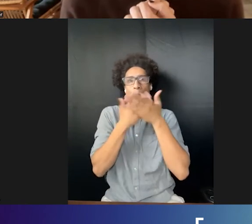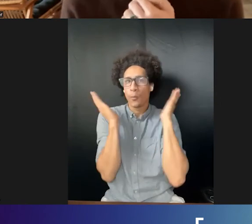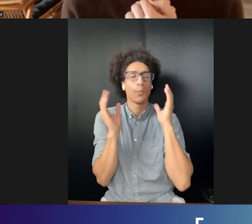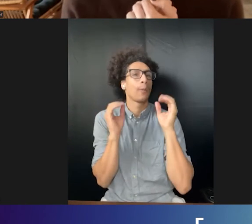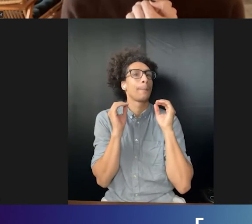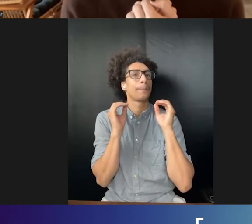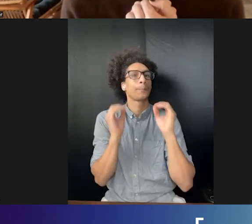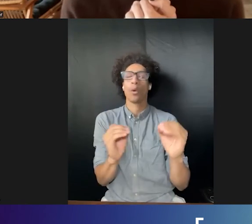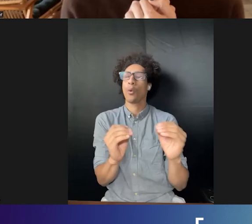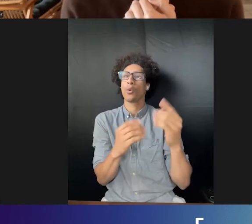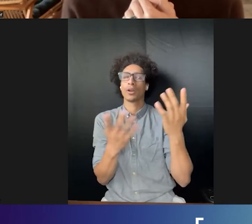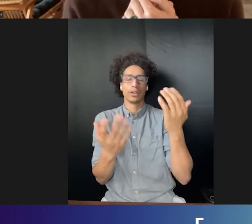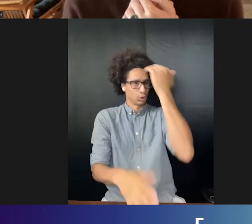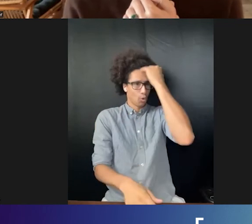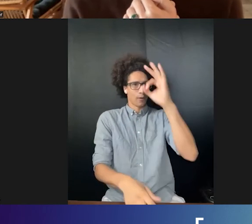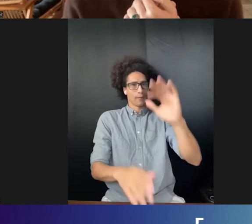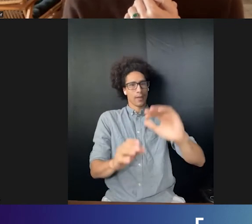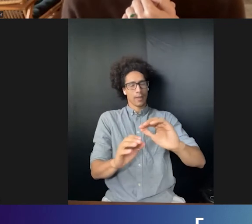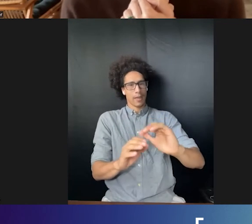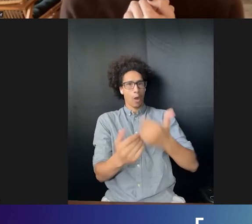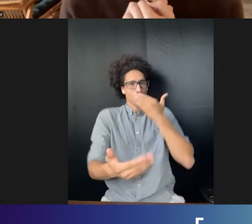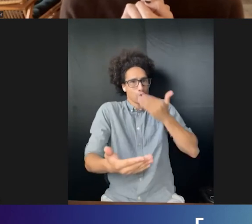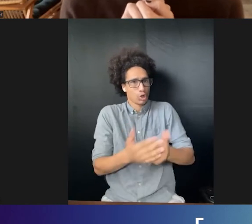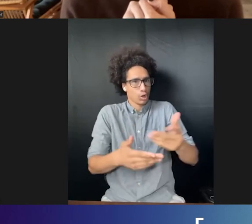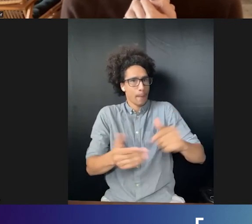And that's not something that, you know, I found it possible to